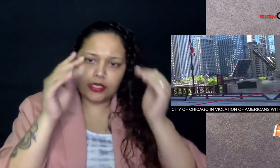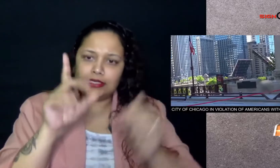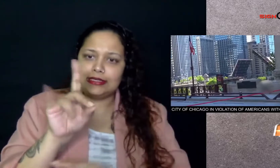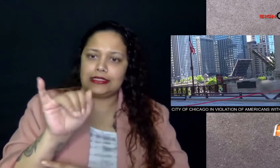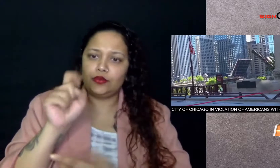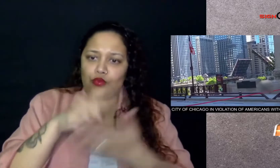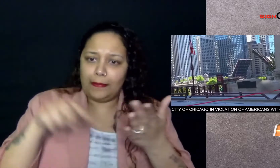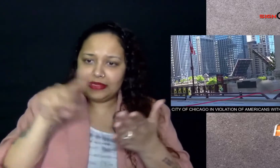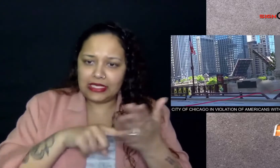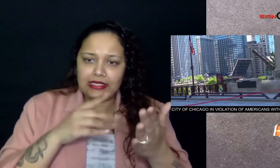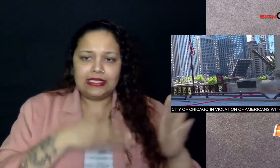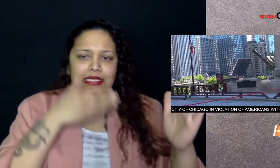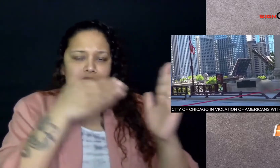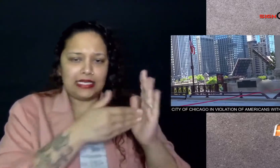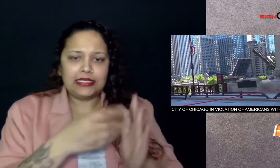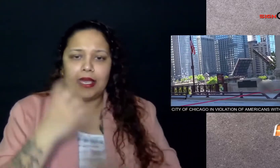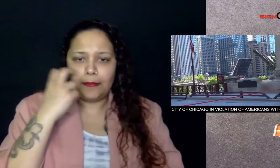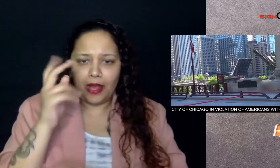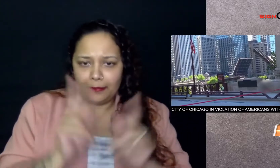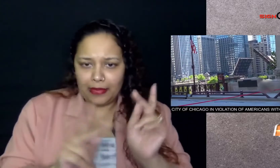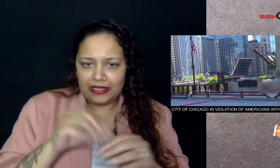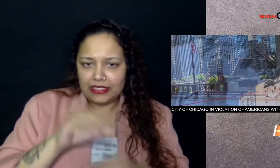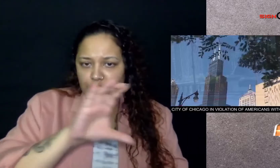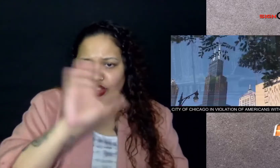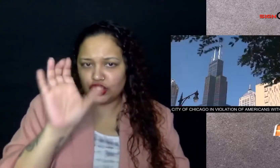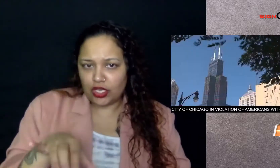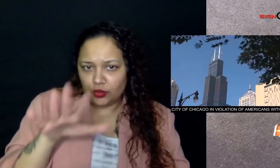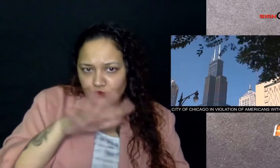That addresses the discrimination against blind people in Chicago.